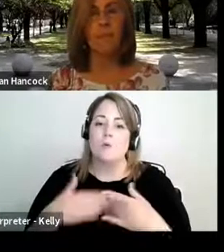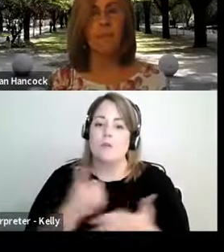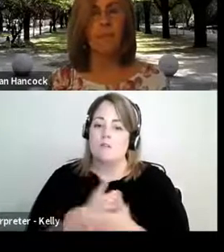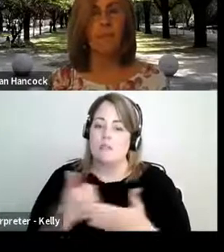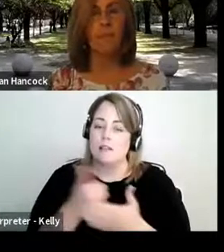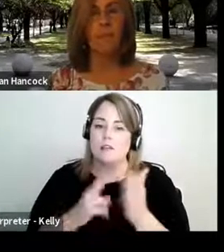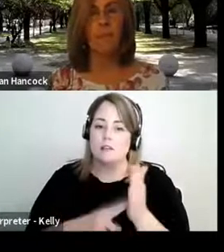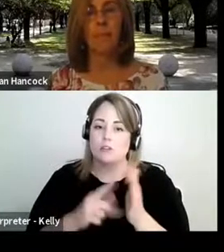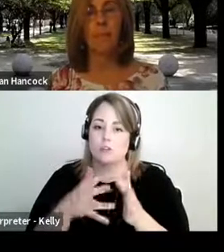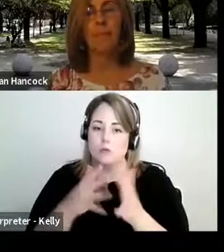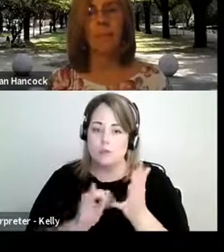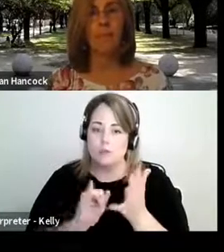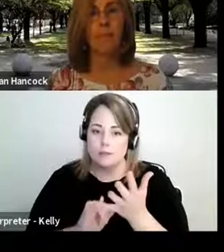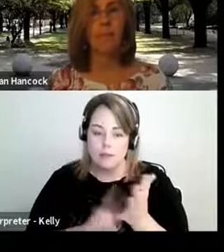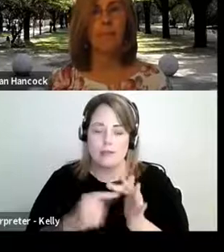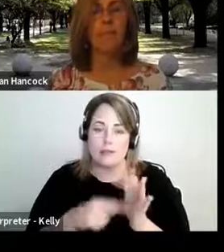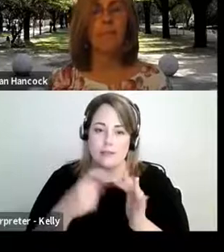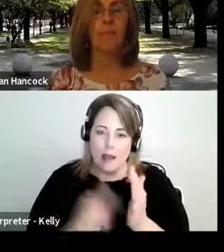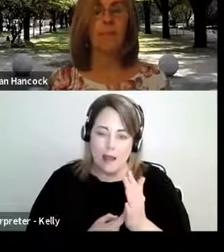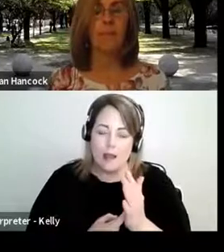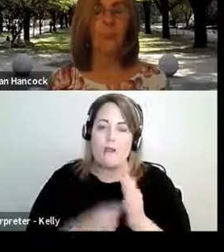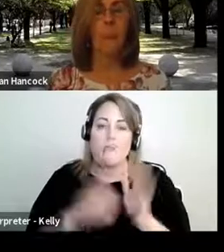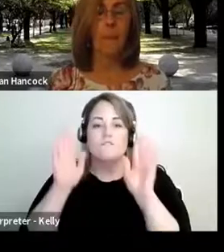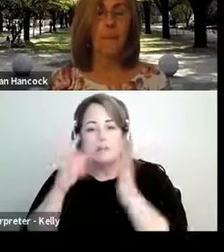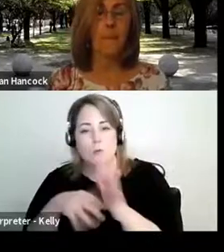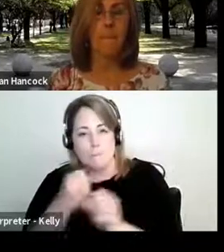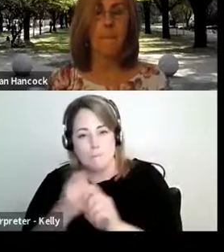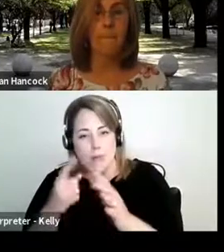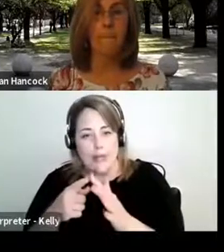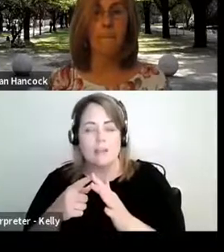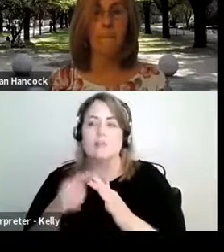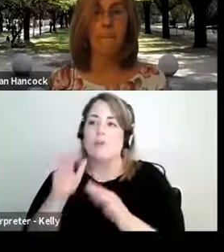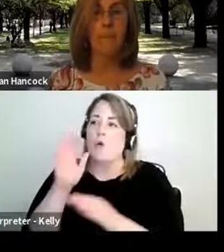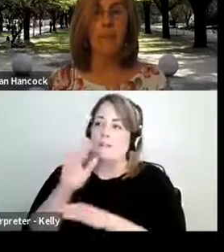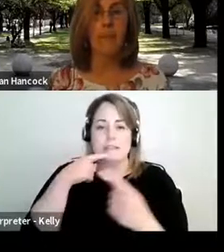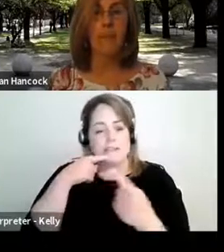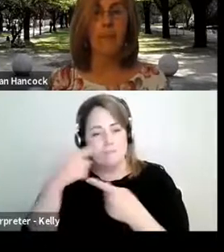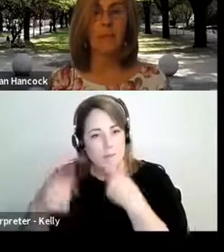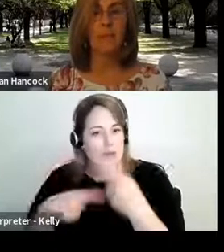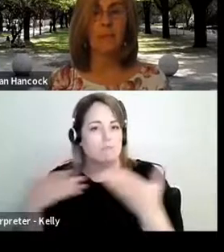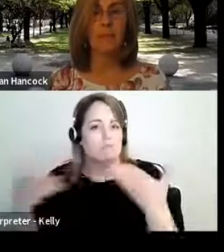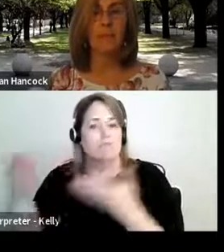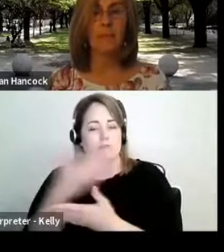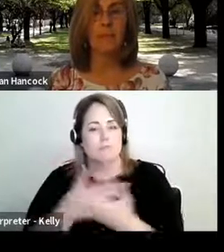and discord group run mainly by the mentees that is supported by a couple of mentors on an as needs